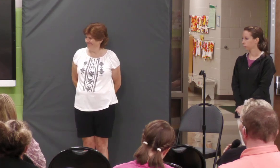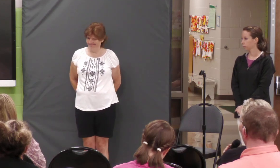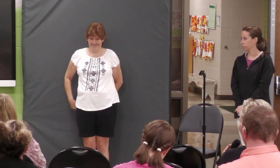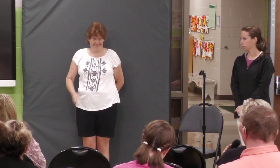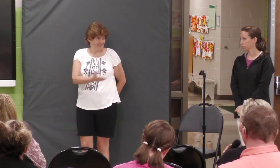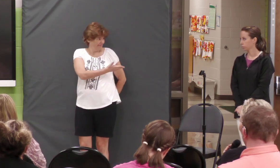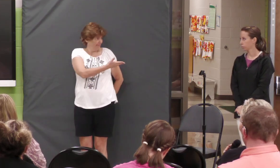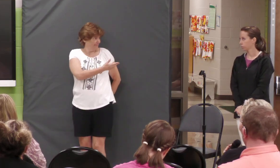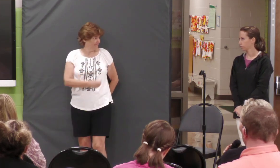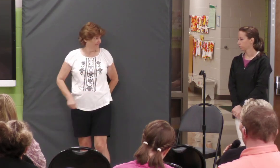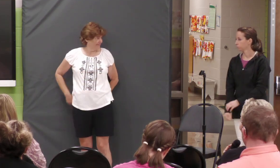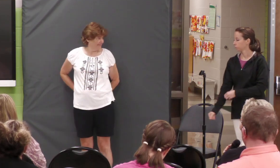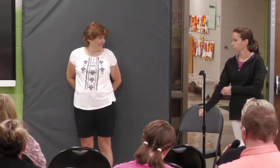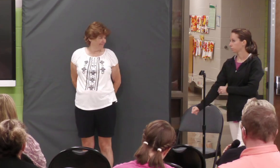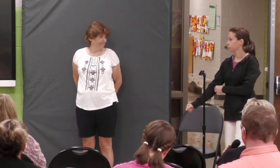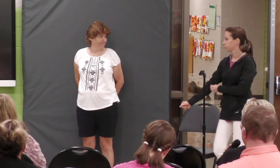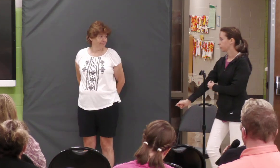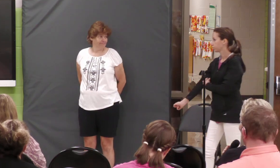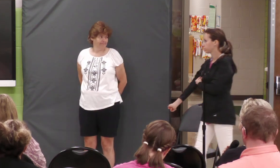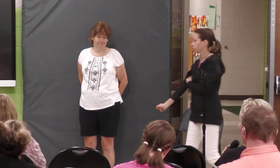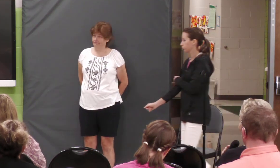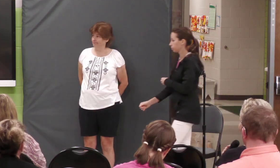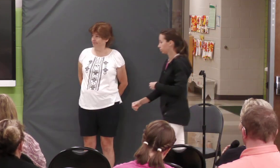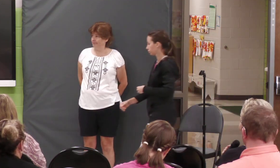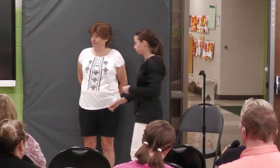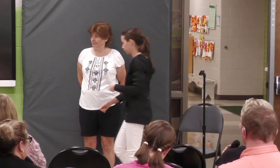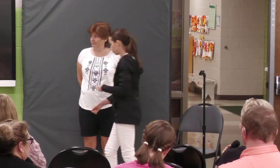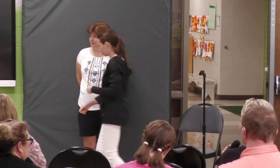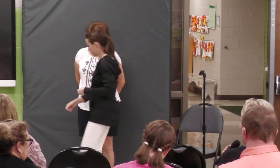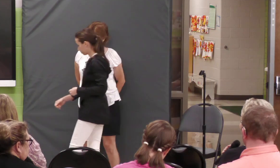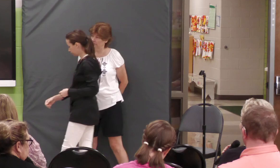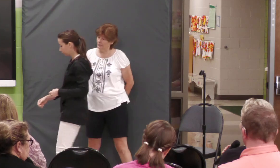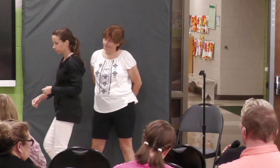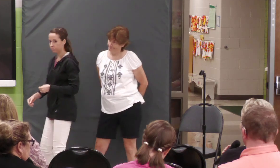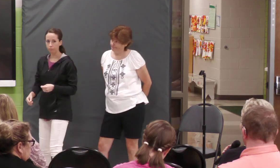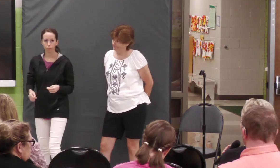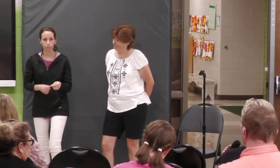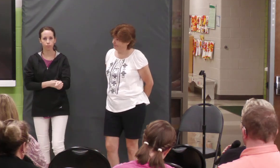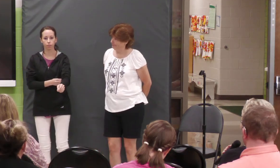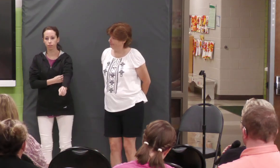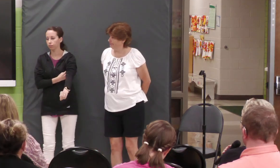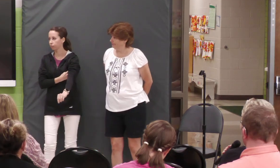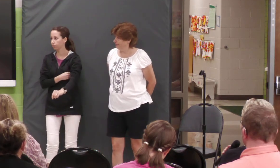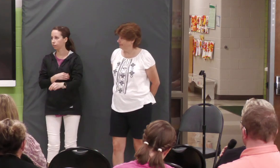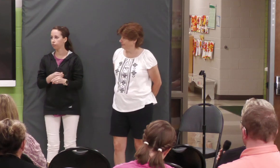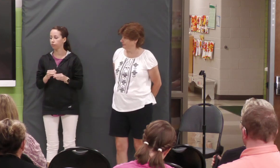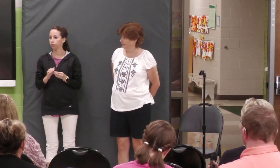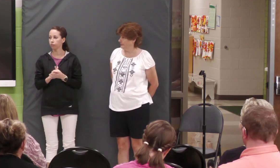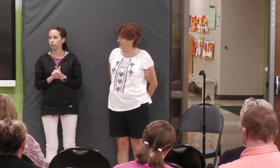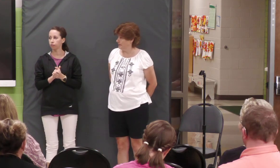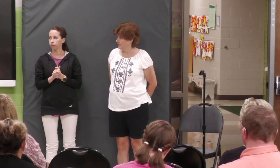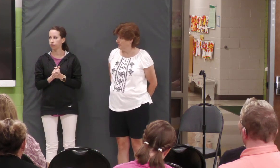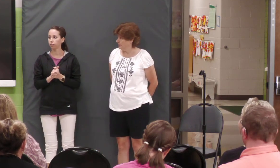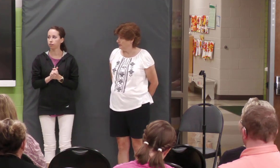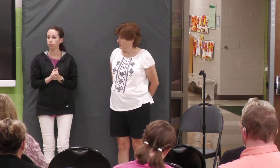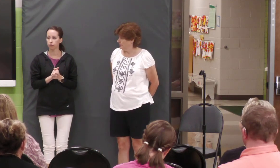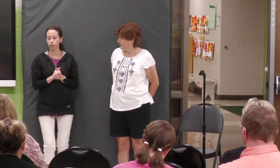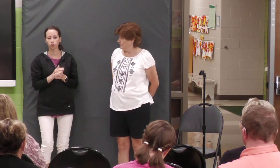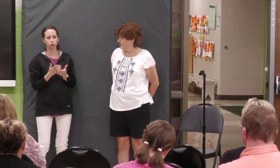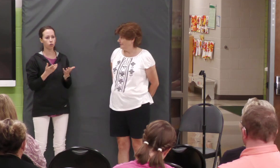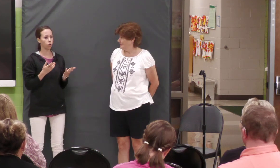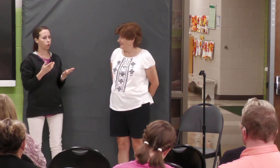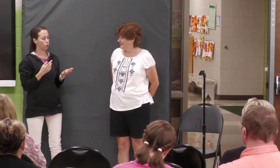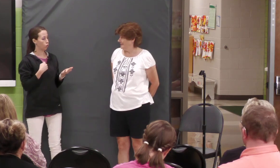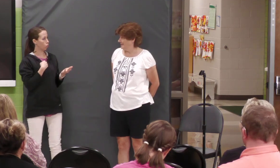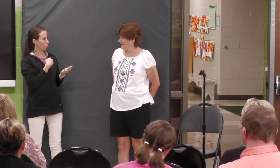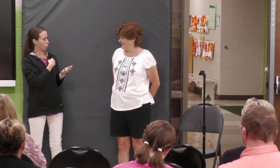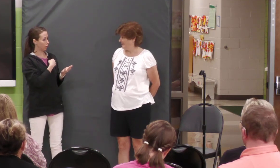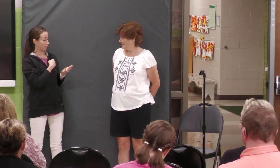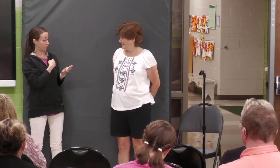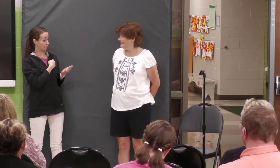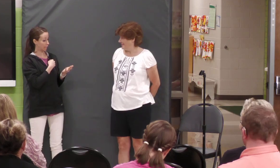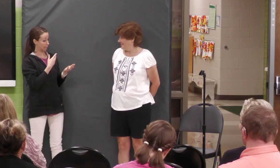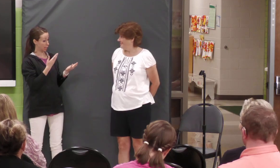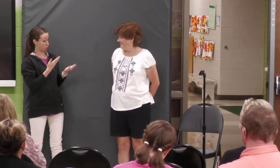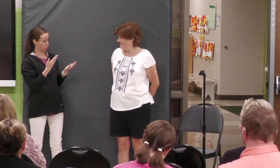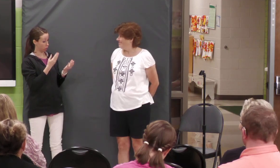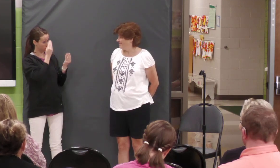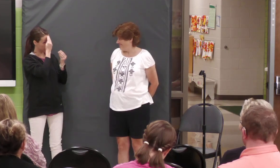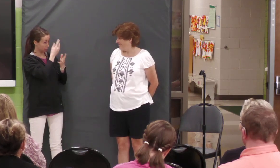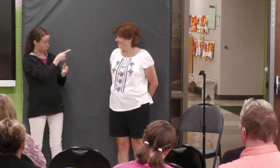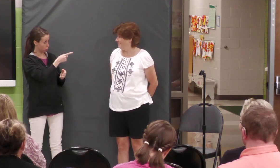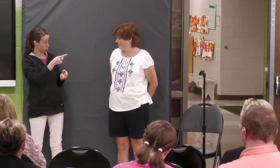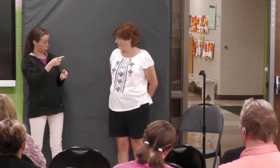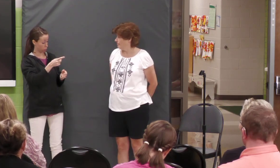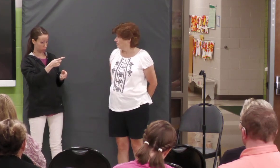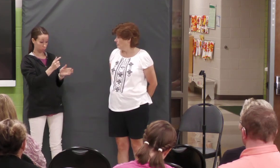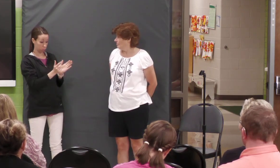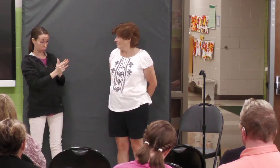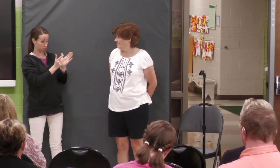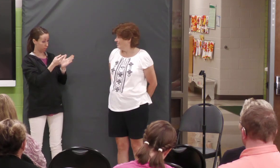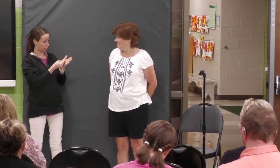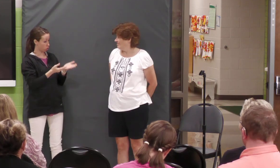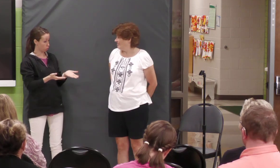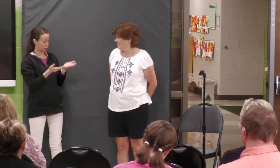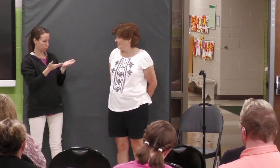that yeah we're not here to say that there cant be any kind of fundraising um we are